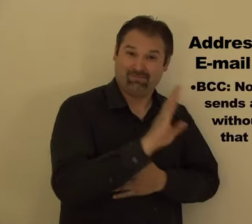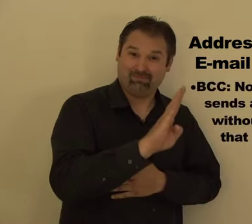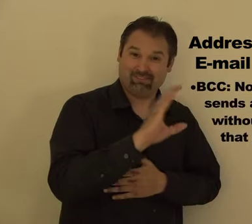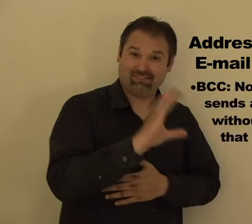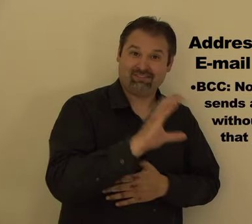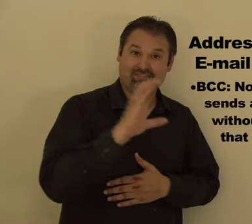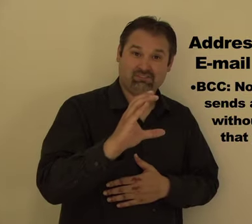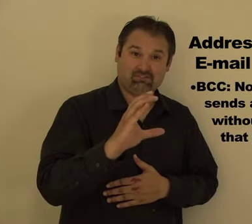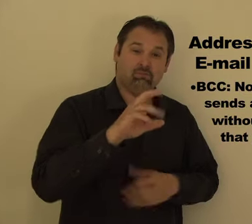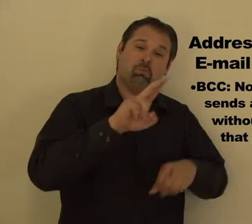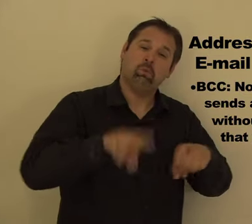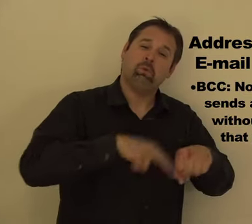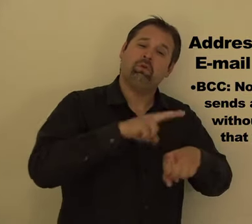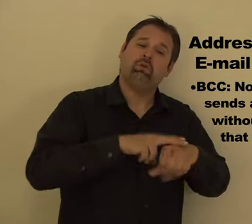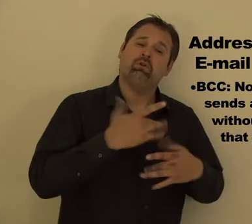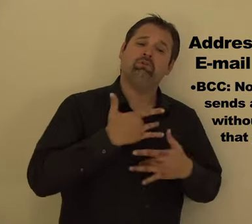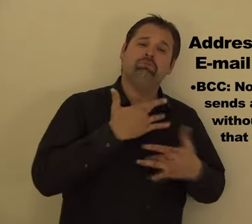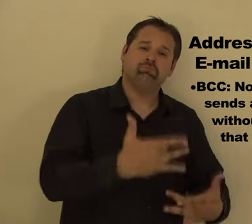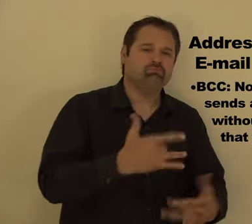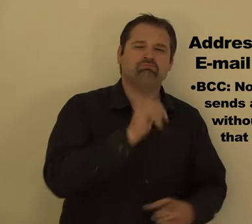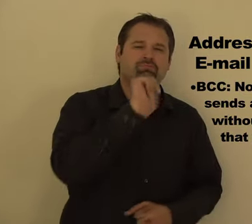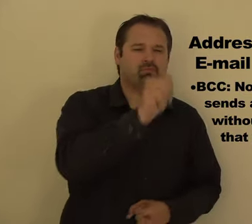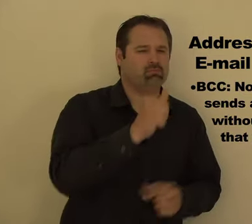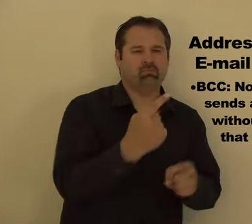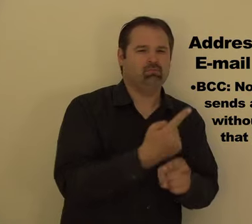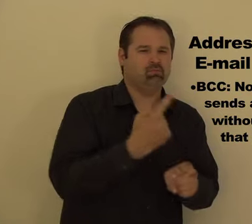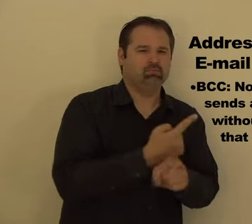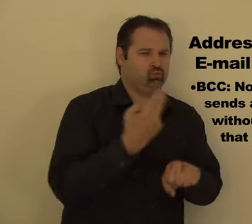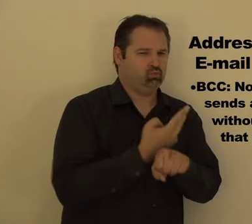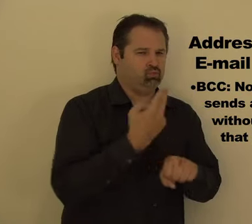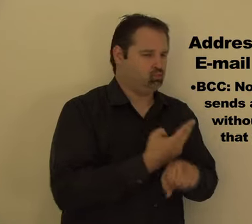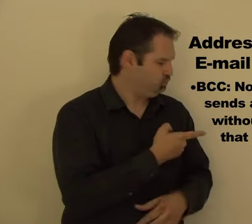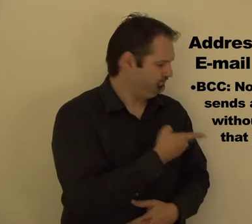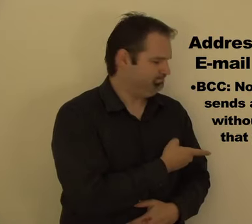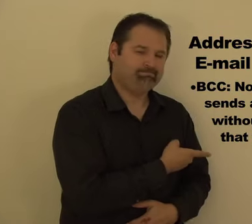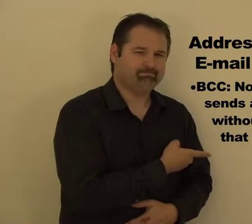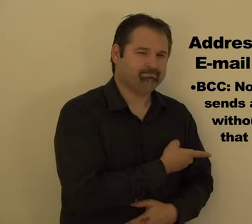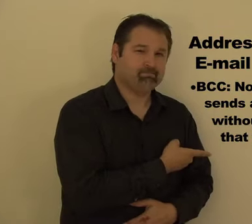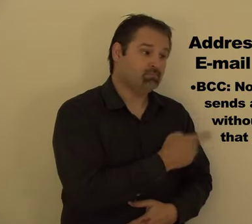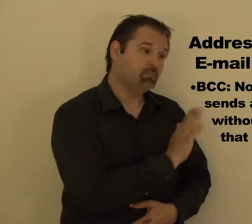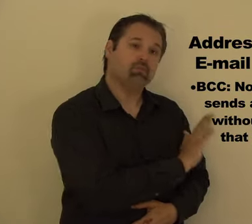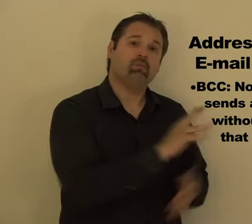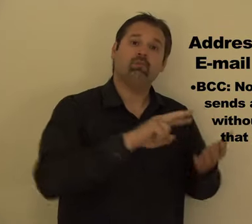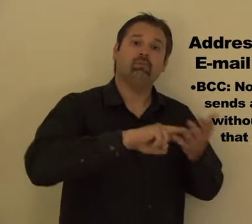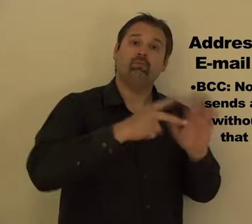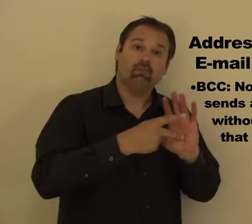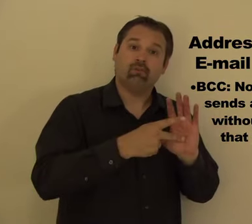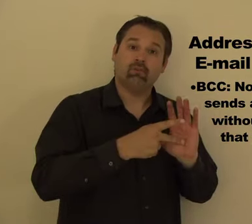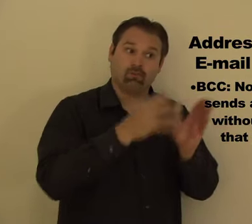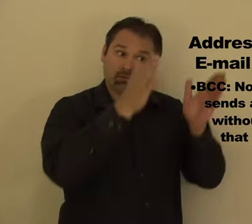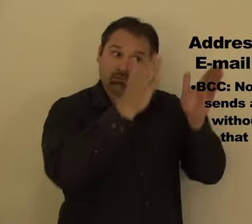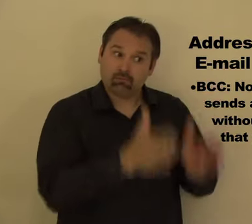When people are sending an email address, when you put it in the CC category they